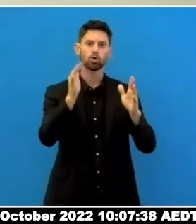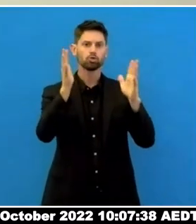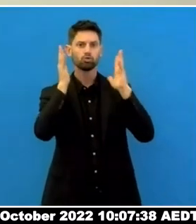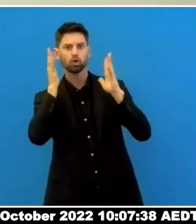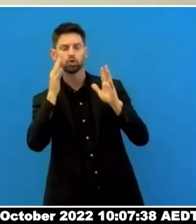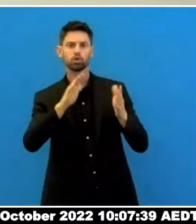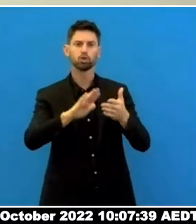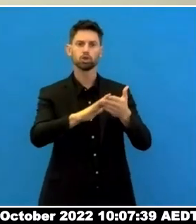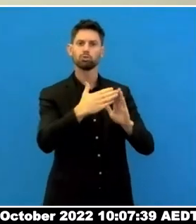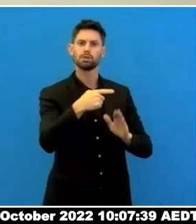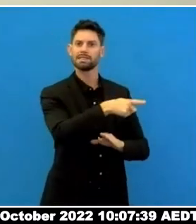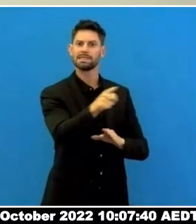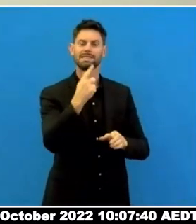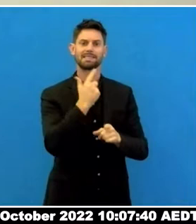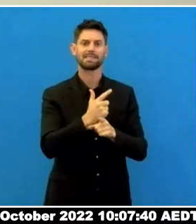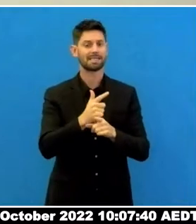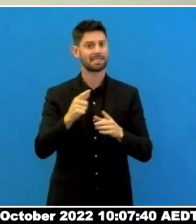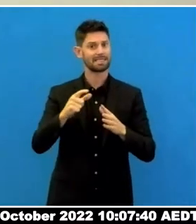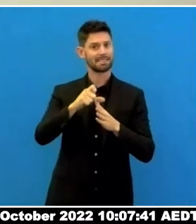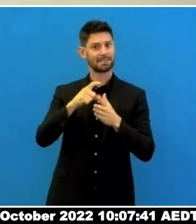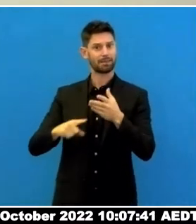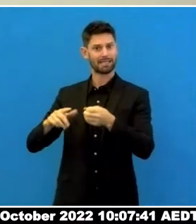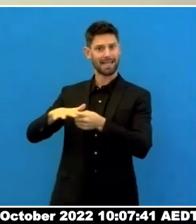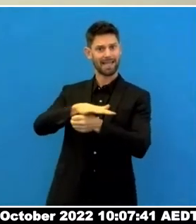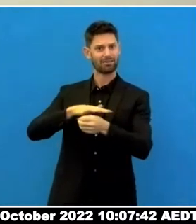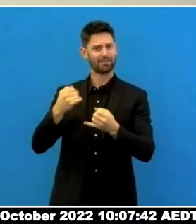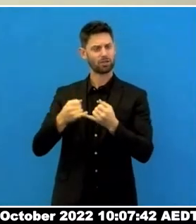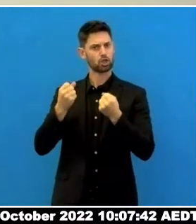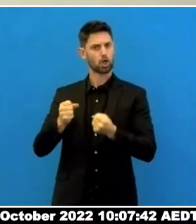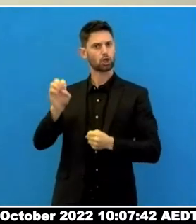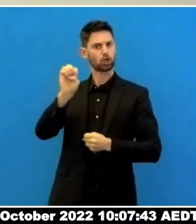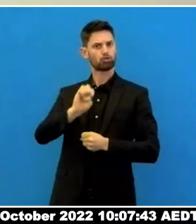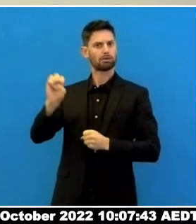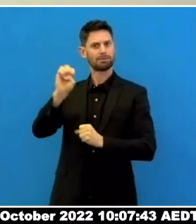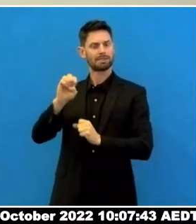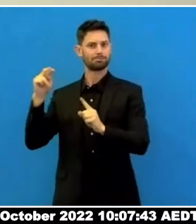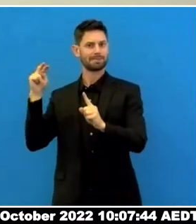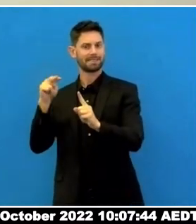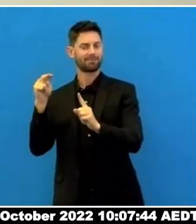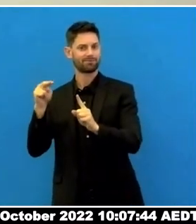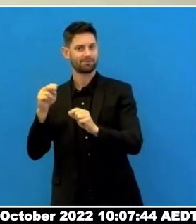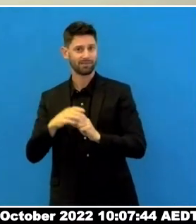how the disability sector is very European and how they experience dissonance